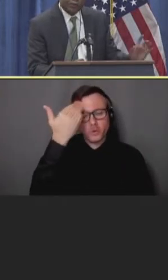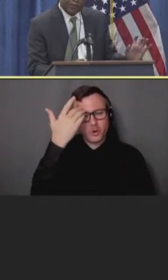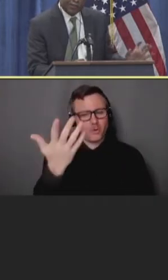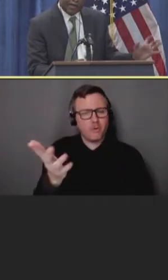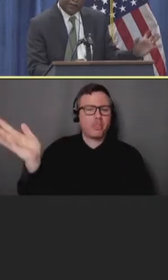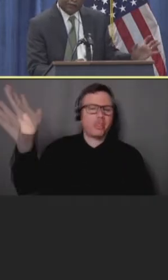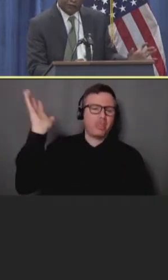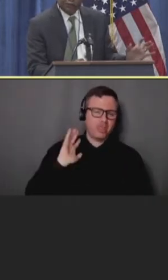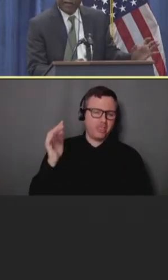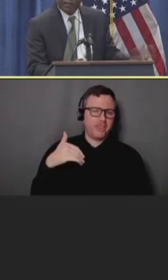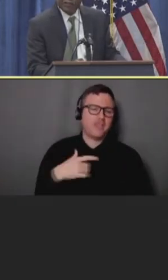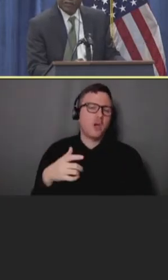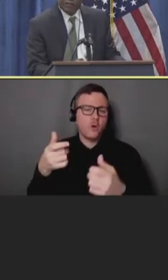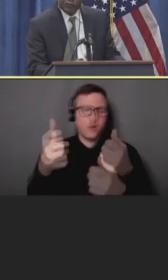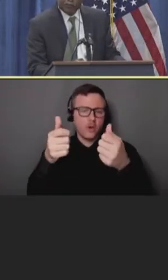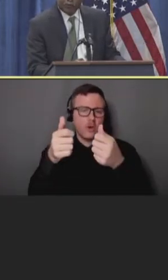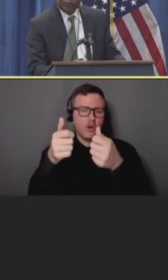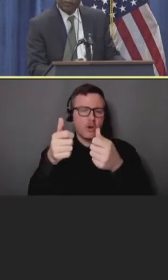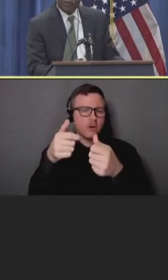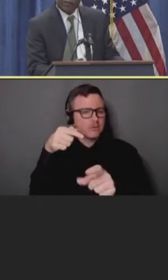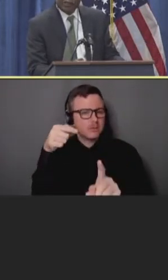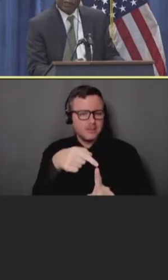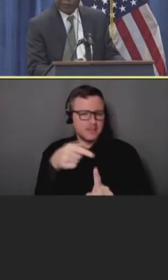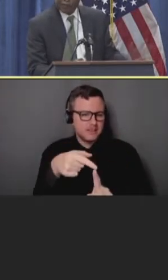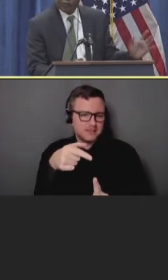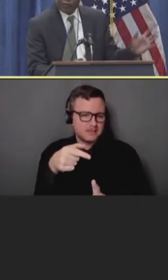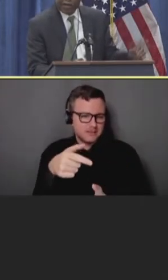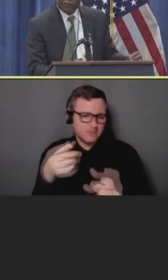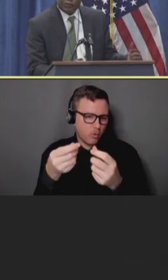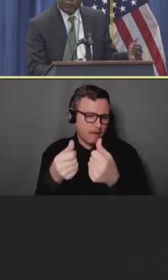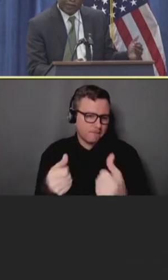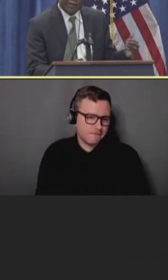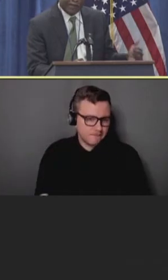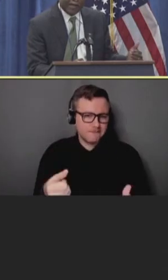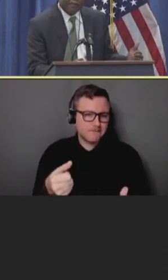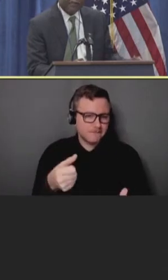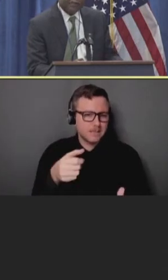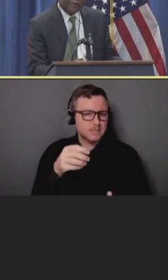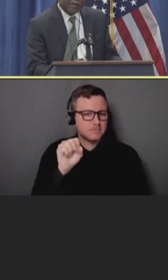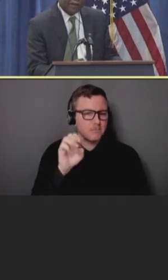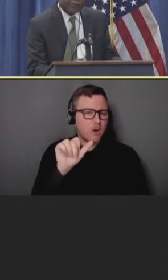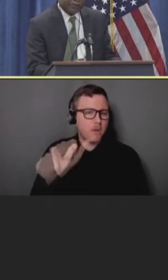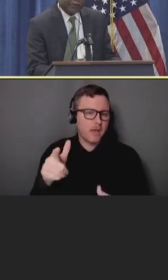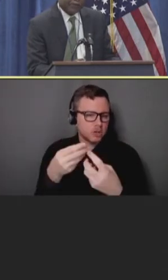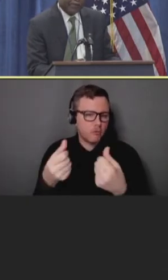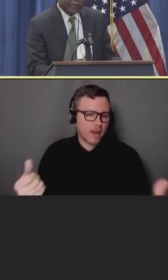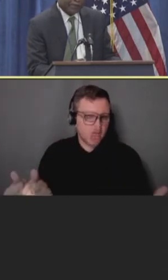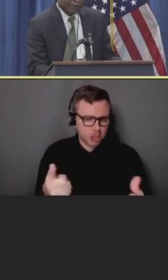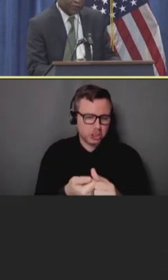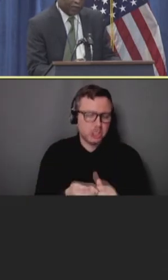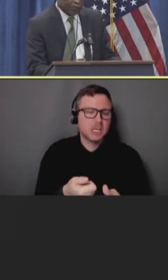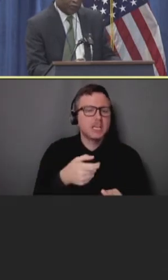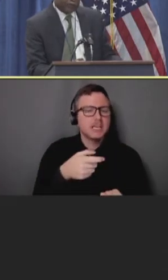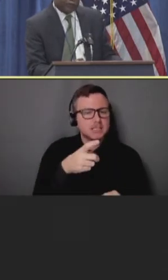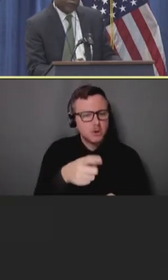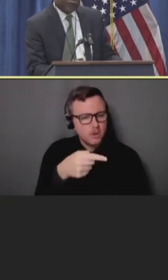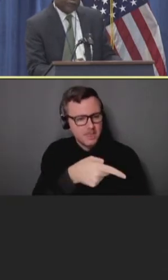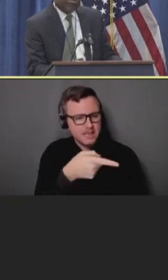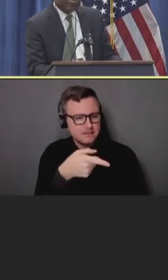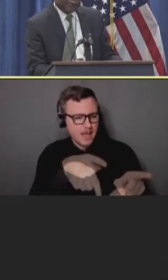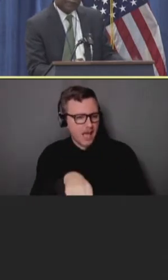these adverse events were characterized during that time period. And so because